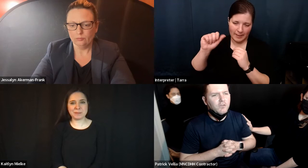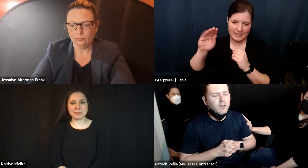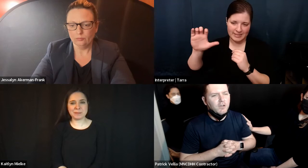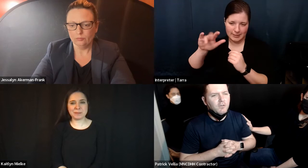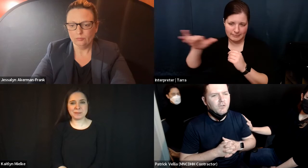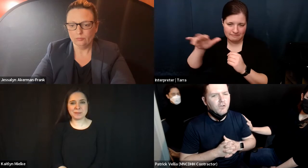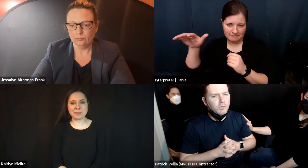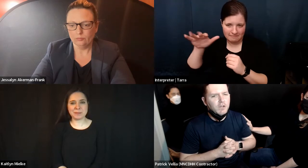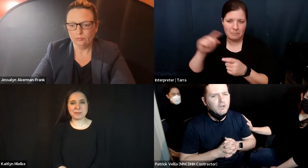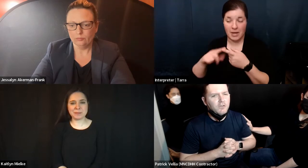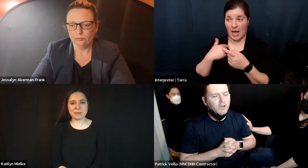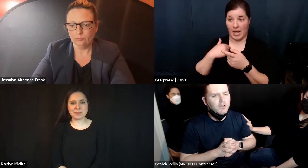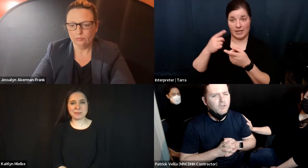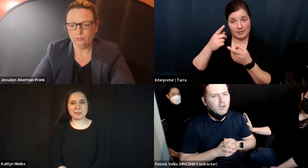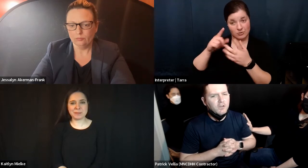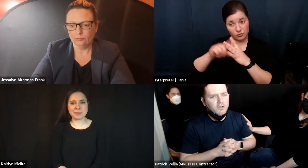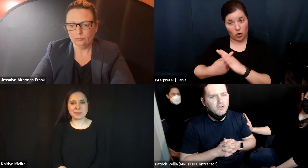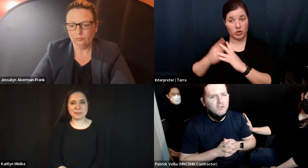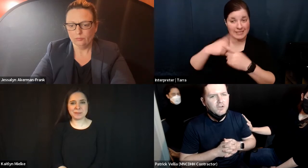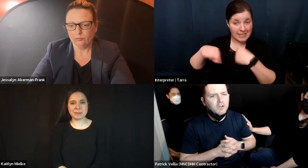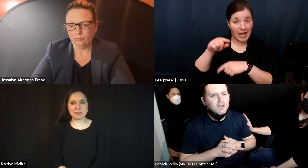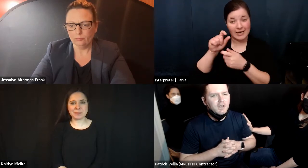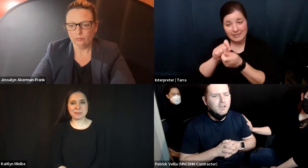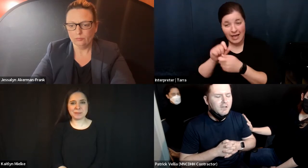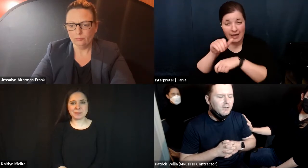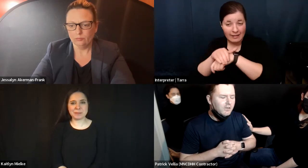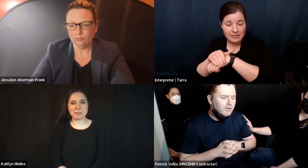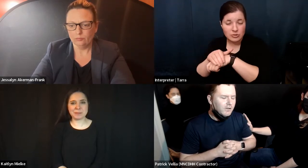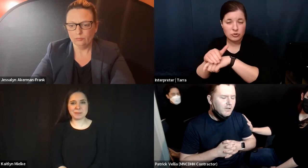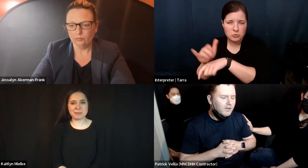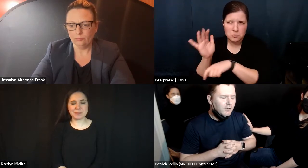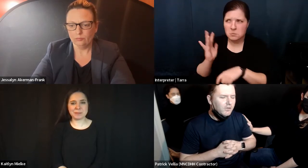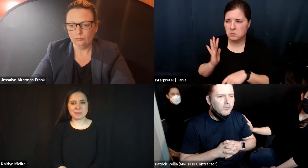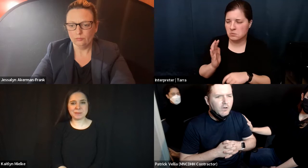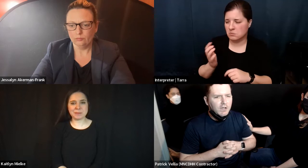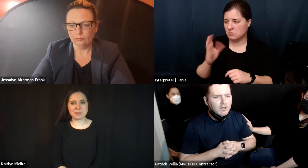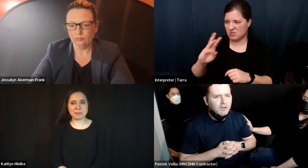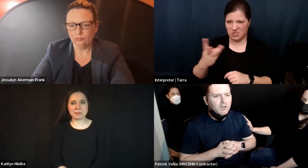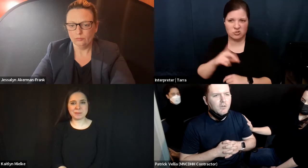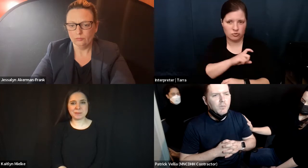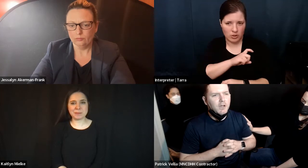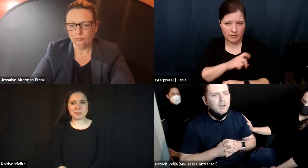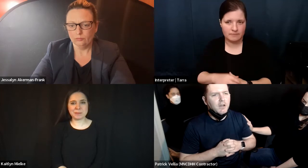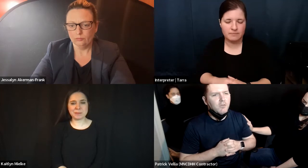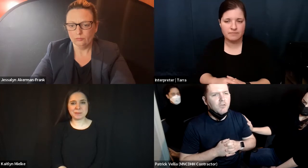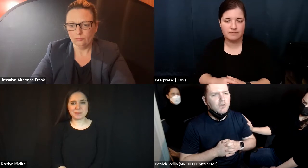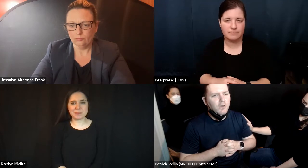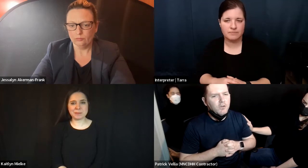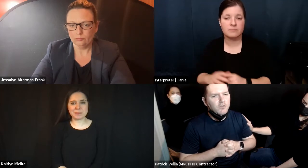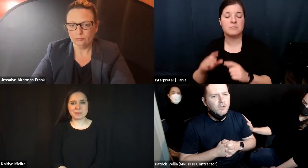So in elementary school, my deaf and hard of hearing teacher were hearing I itinerant as it was called back then, taught me the alphabet.